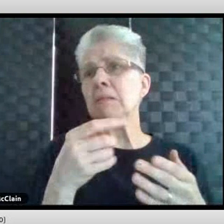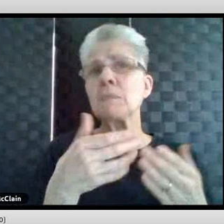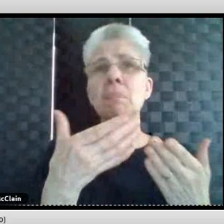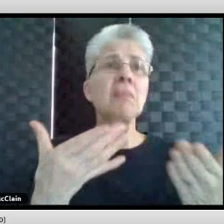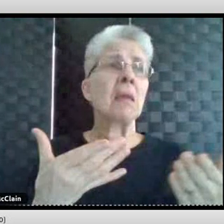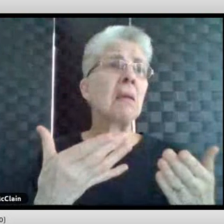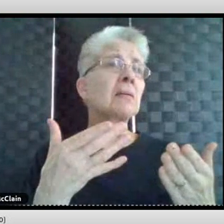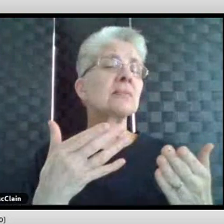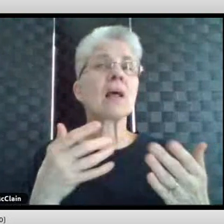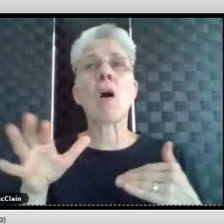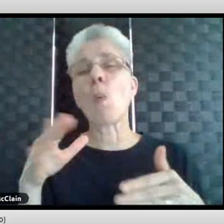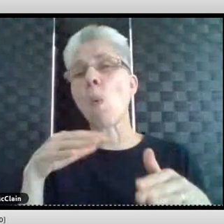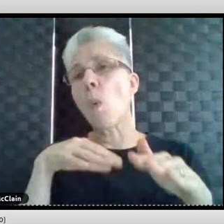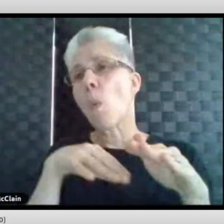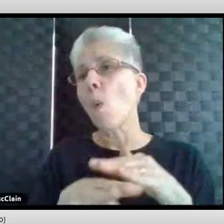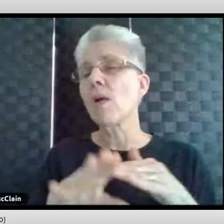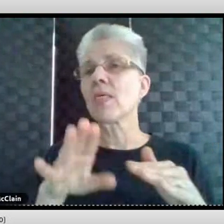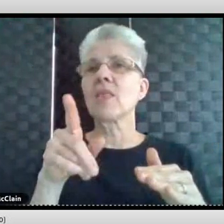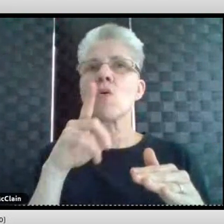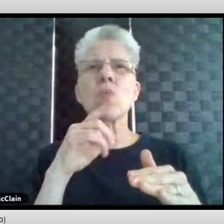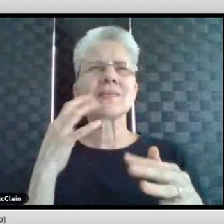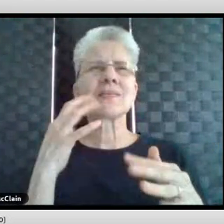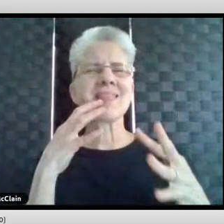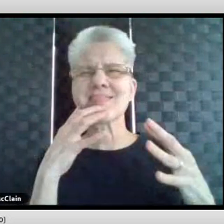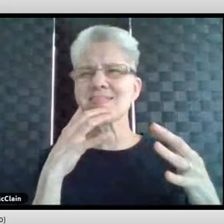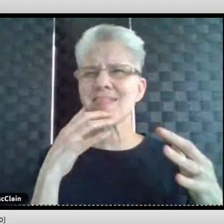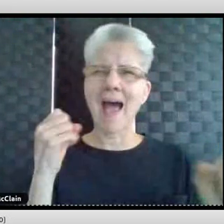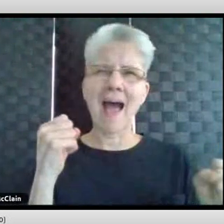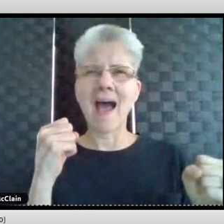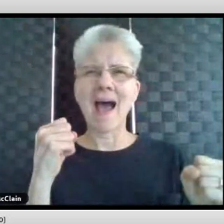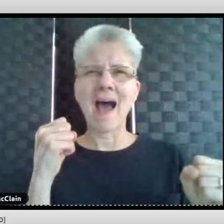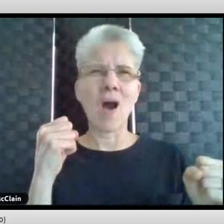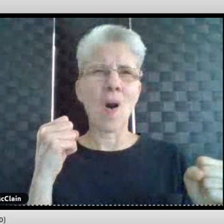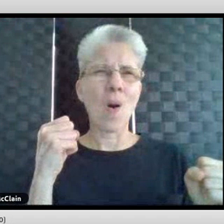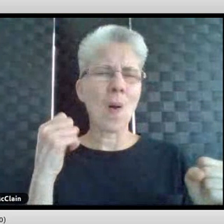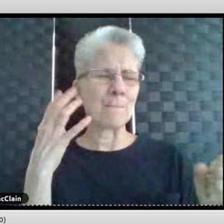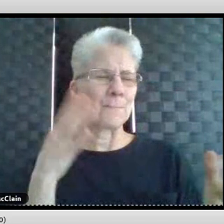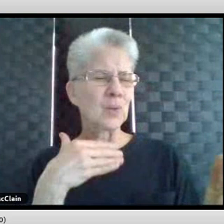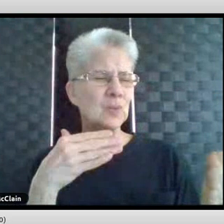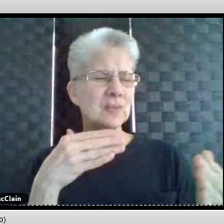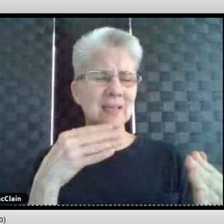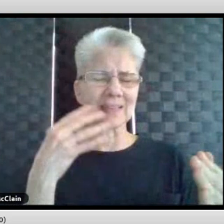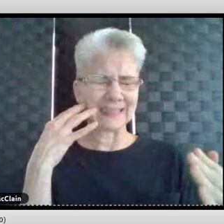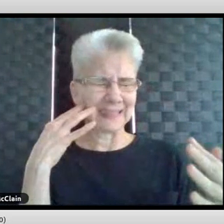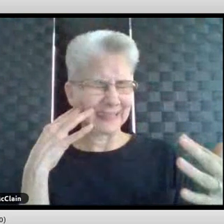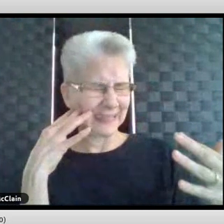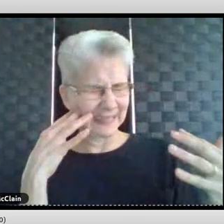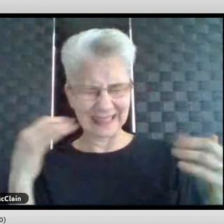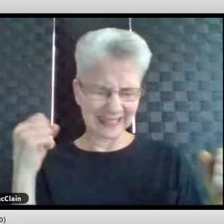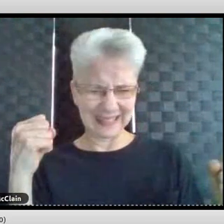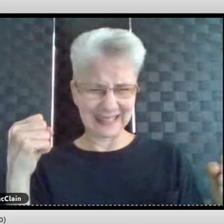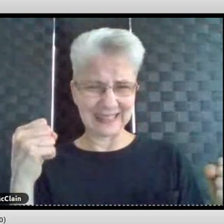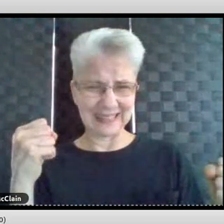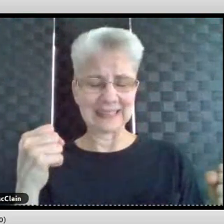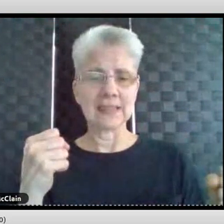and walked in there and there was loud, screaming music on, and I'm talking screaming music.